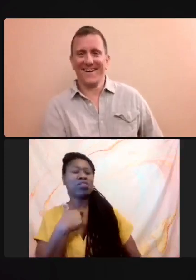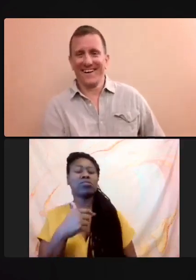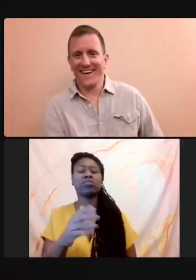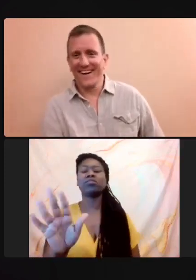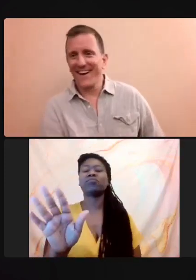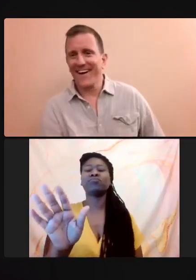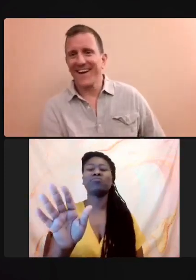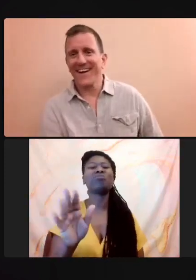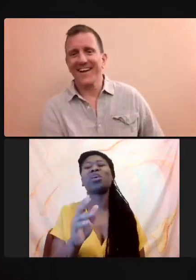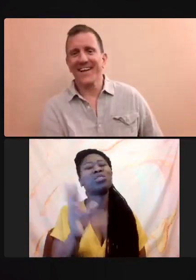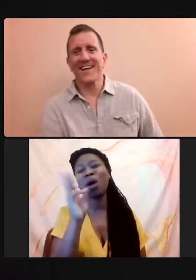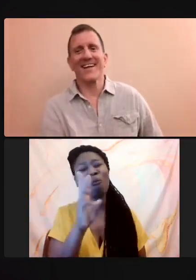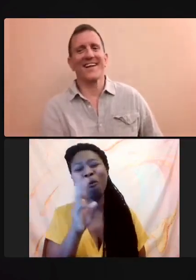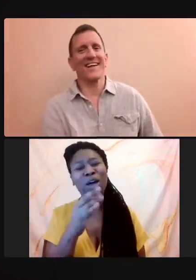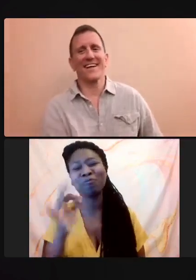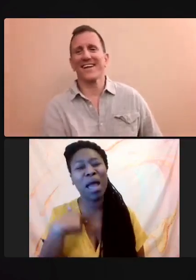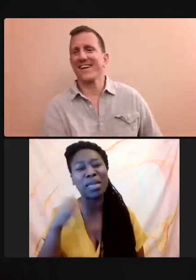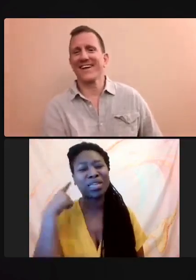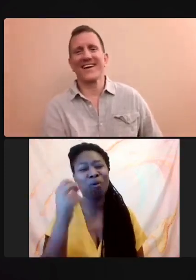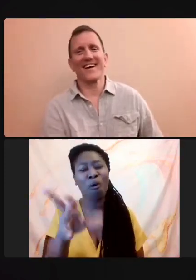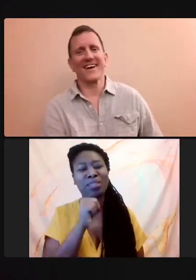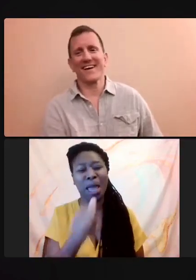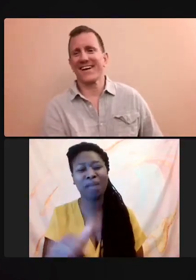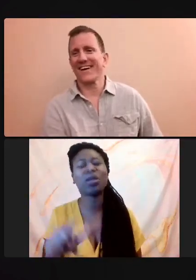these captions that are broadcast.